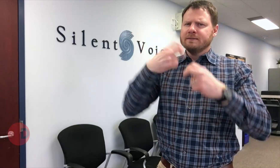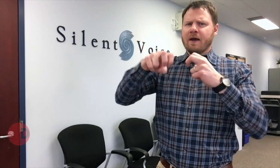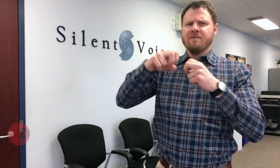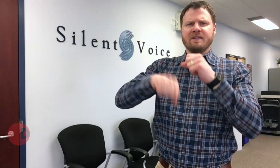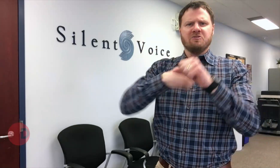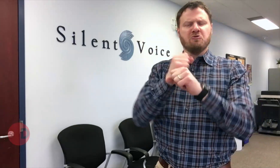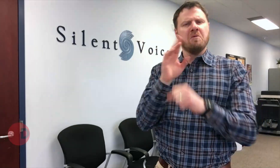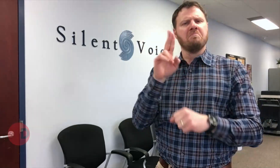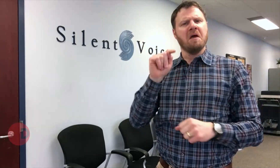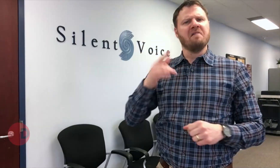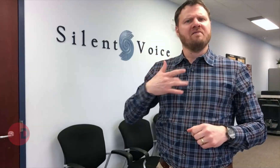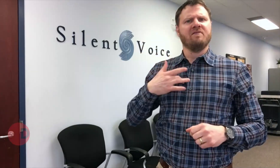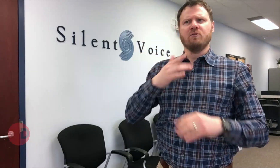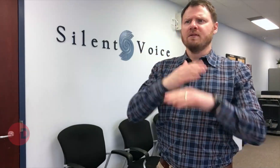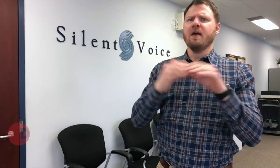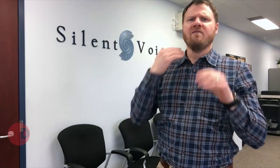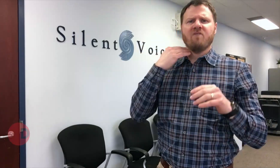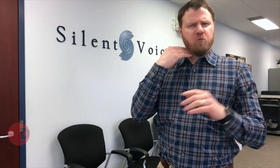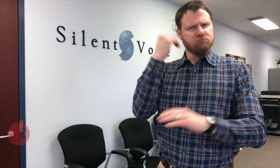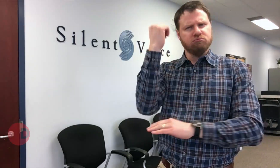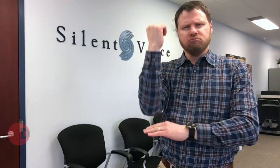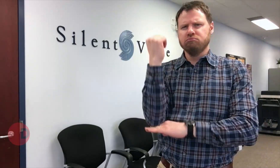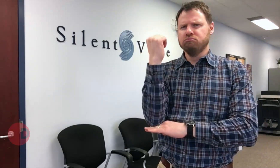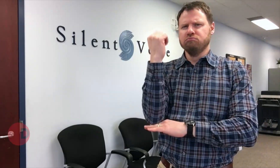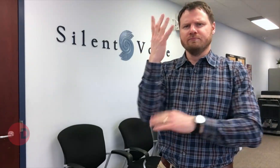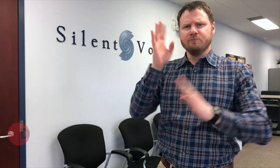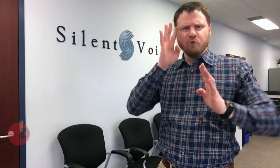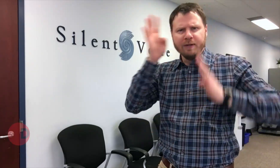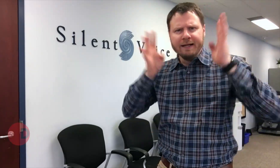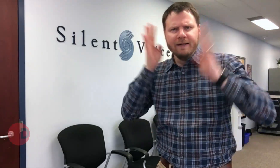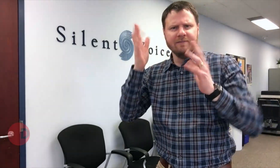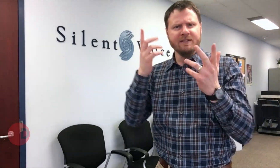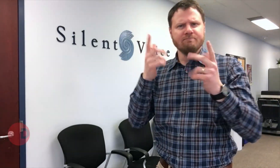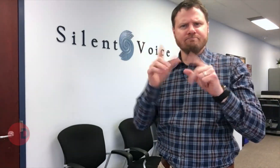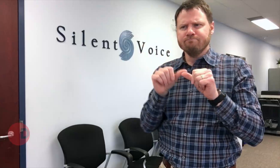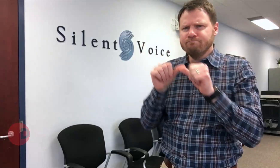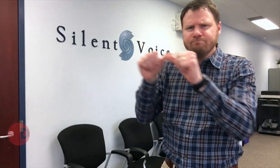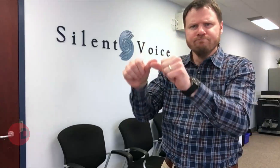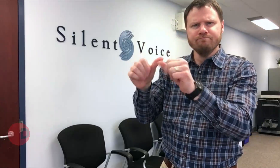but I feel Silent Voice is solid and continues to innovate and